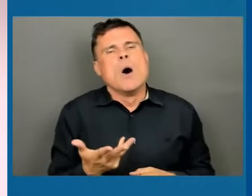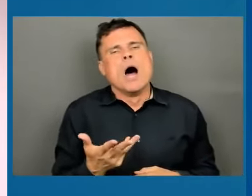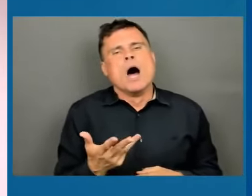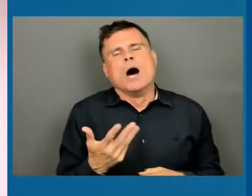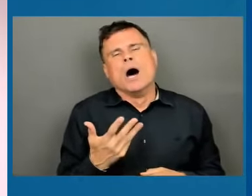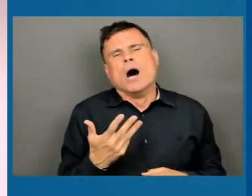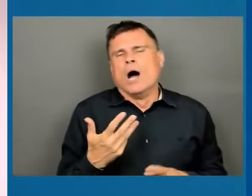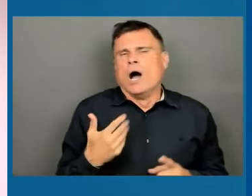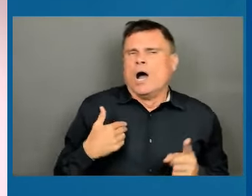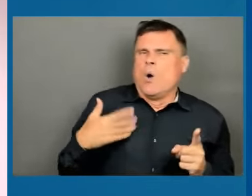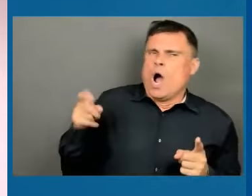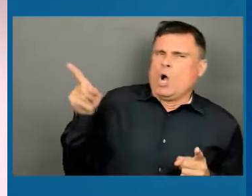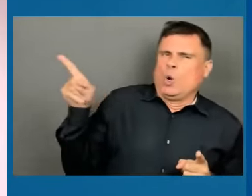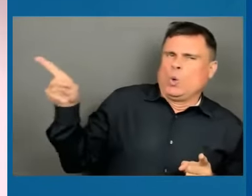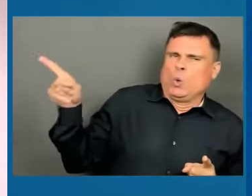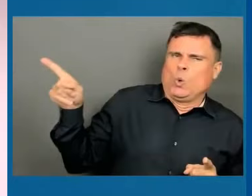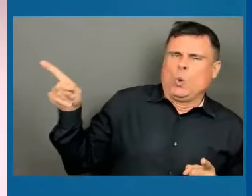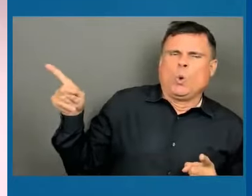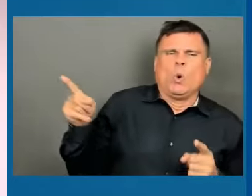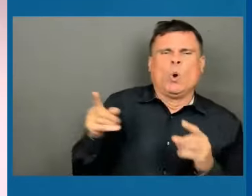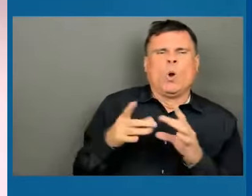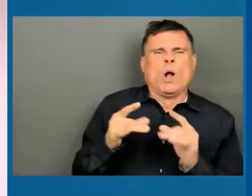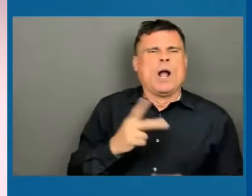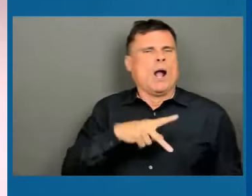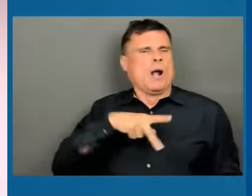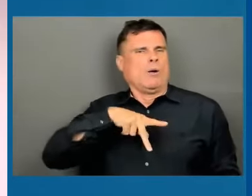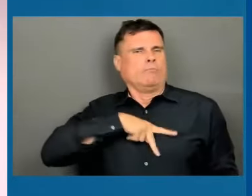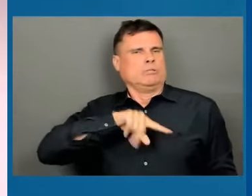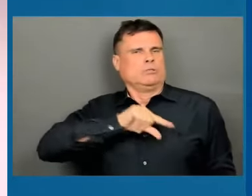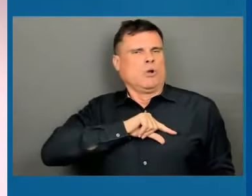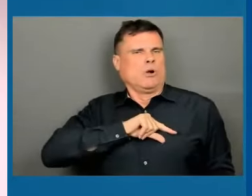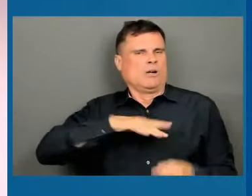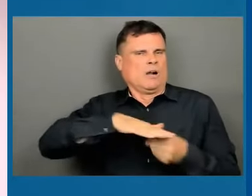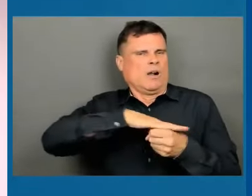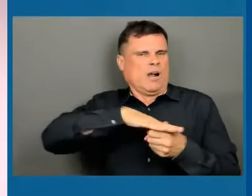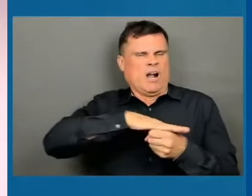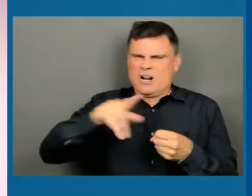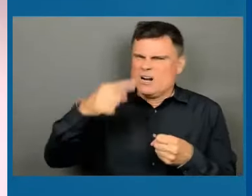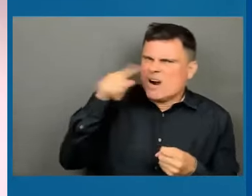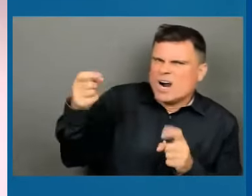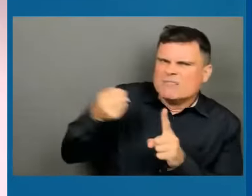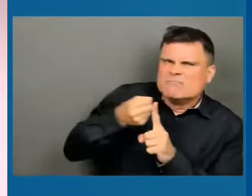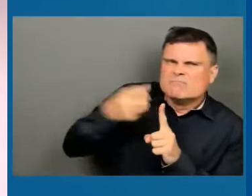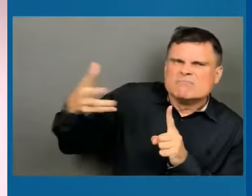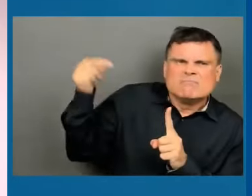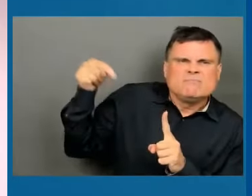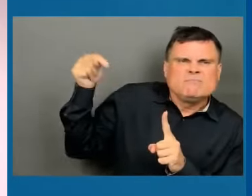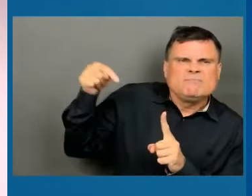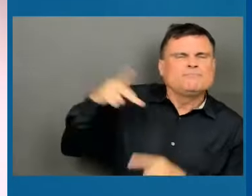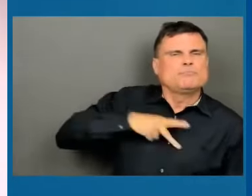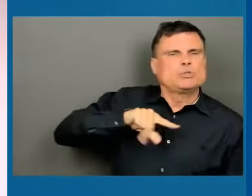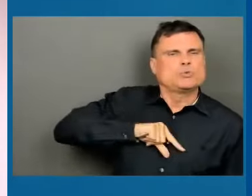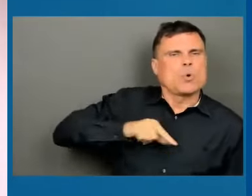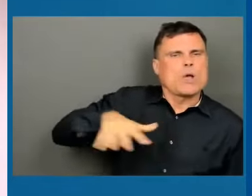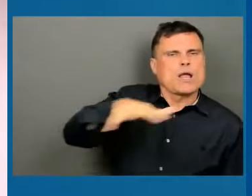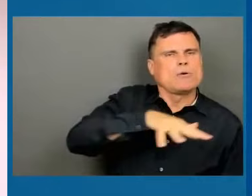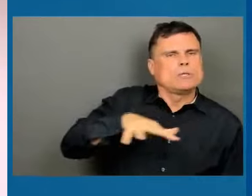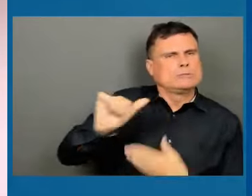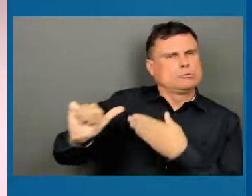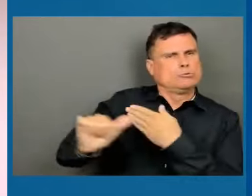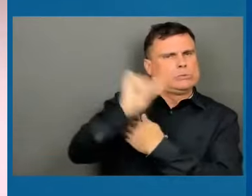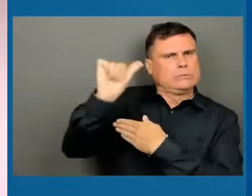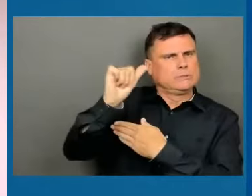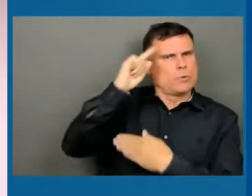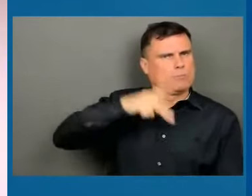area a little bit more?